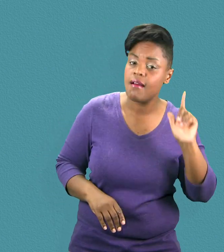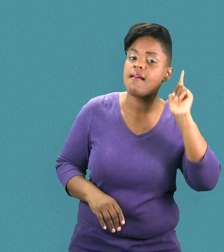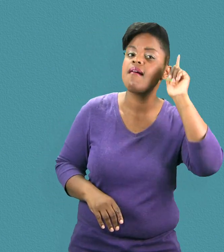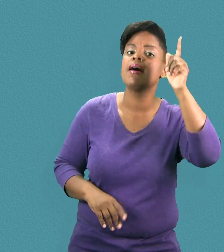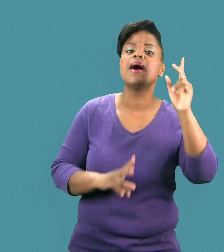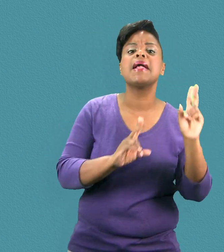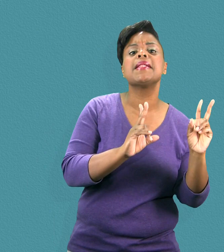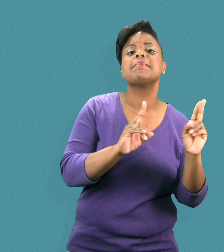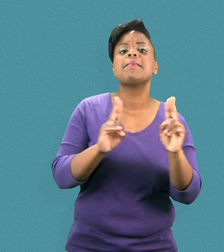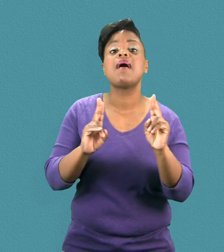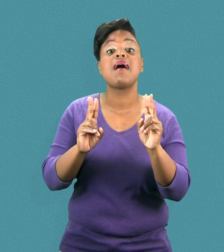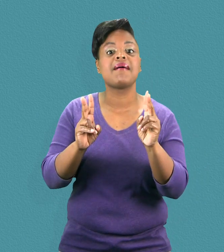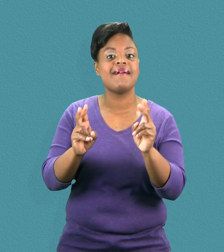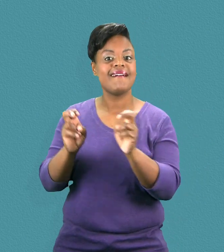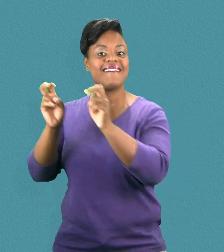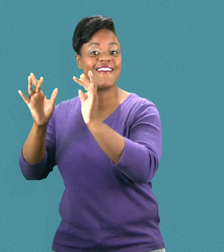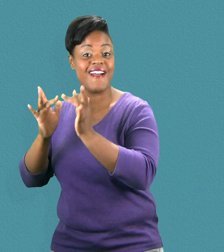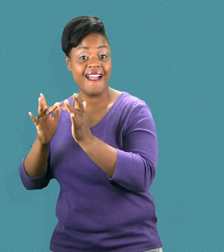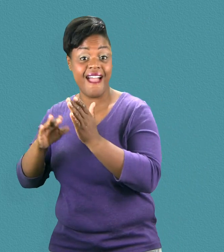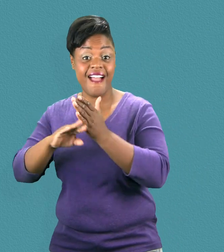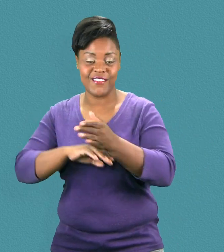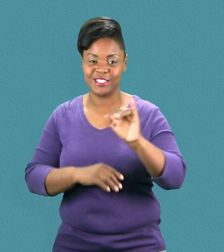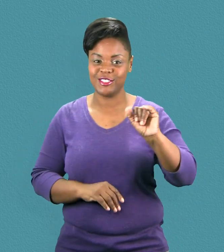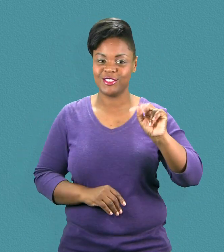Captions are required for “straight lift” video clips that were posted on the Internet